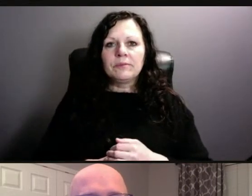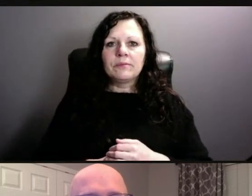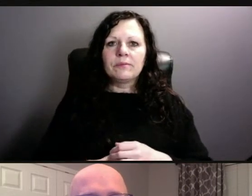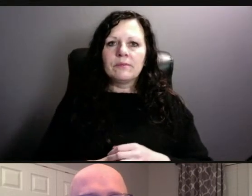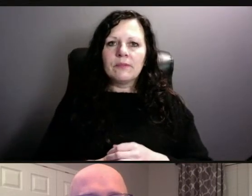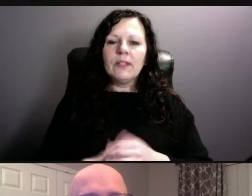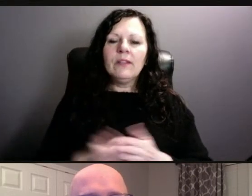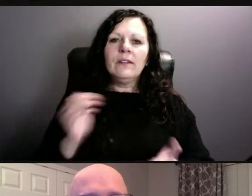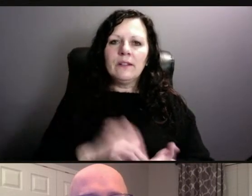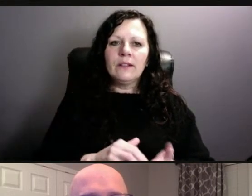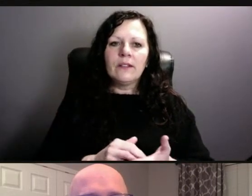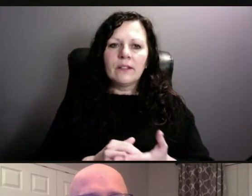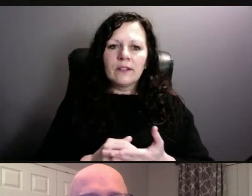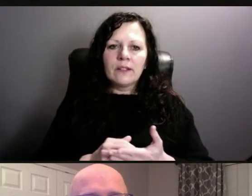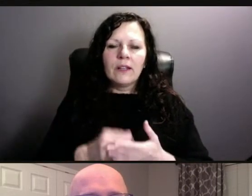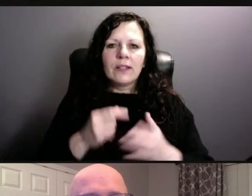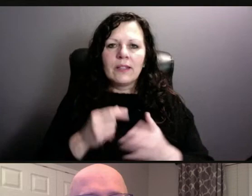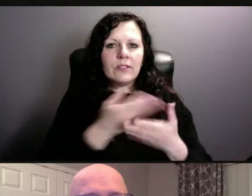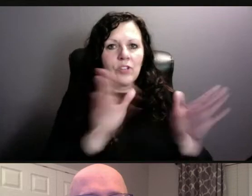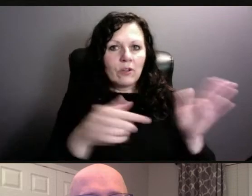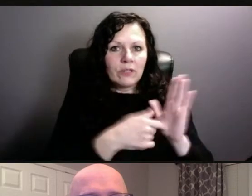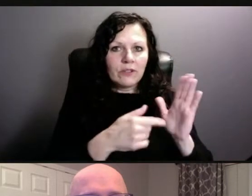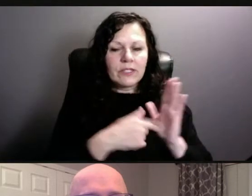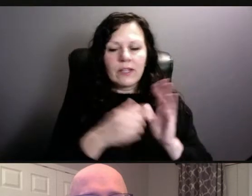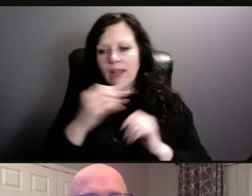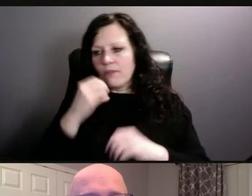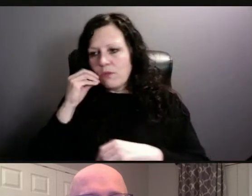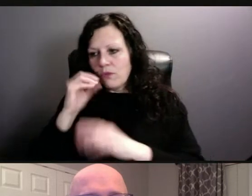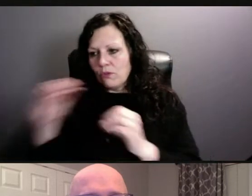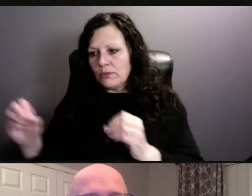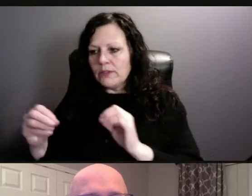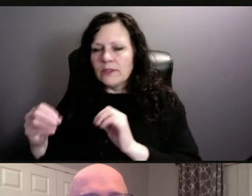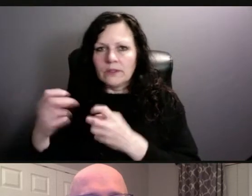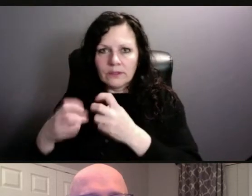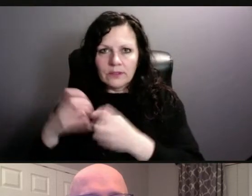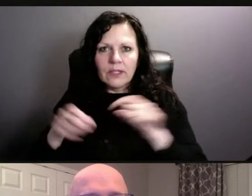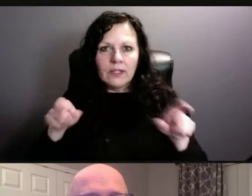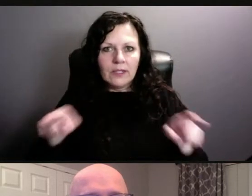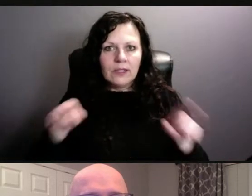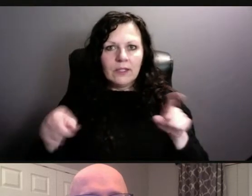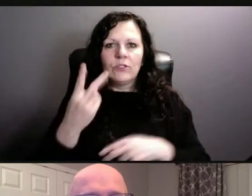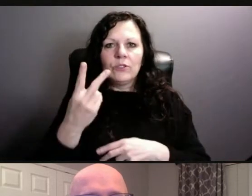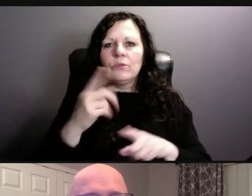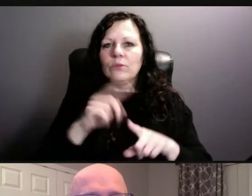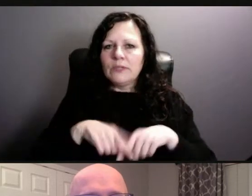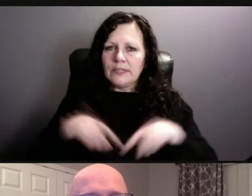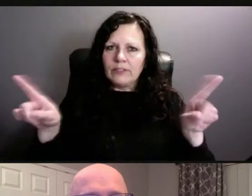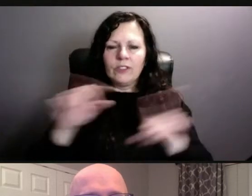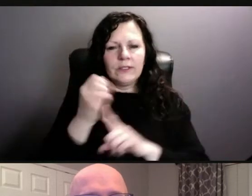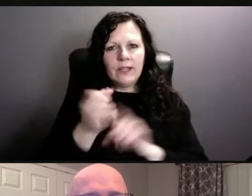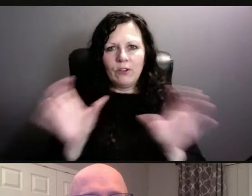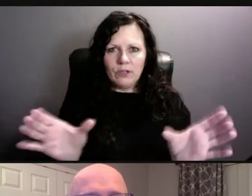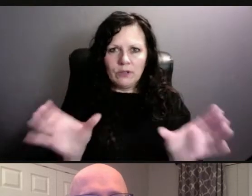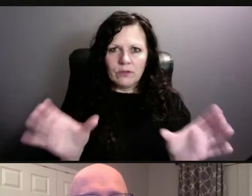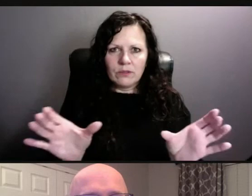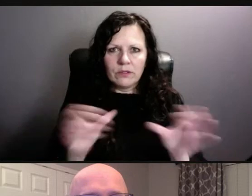THAT IT IS ACTUALLY DOABLE. SO. SO INDUSTRY RATE SOLVING BOTH